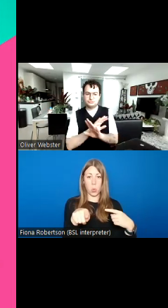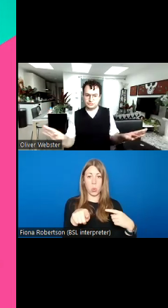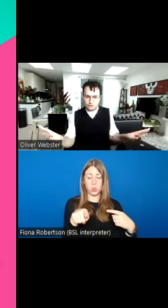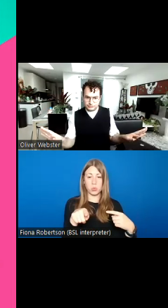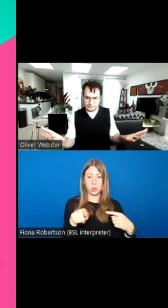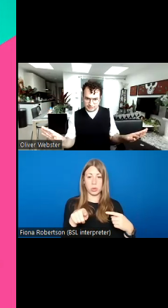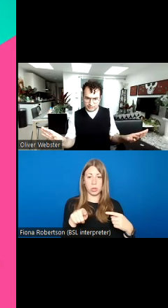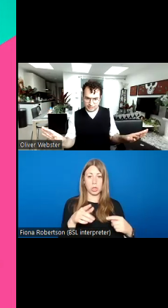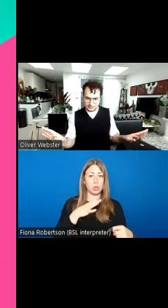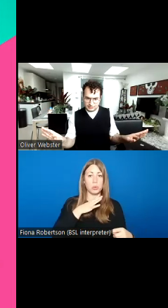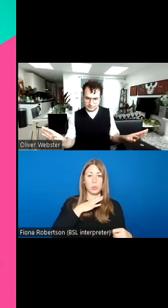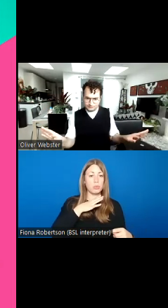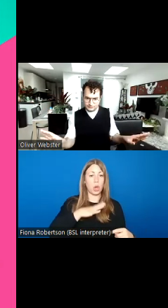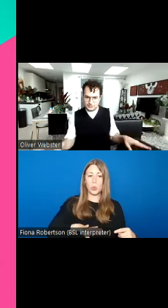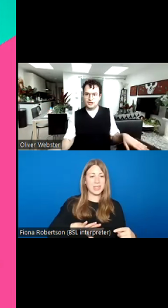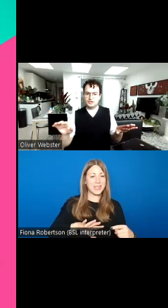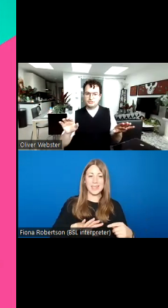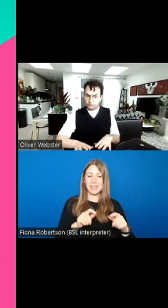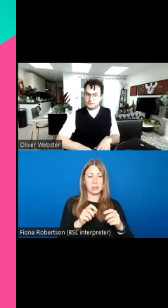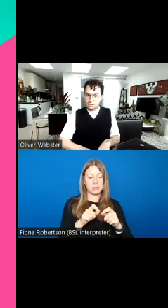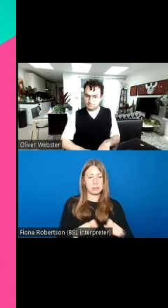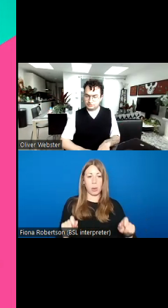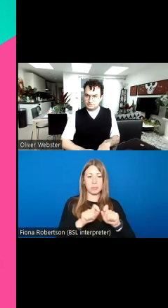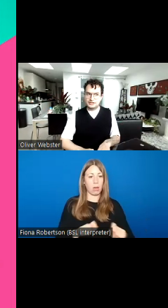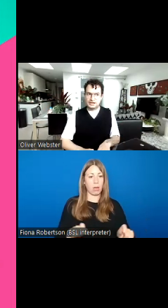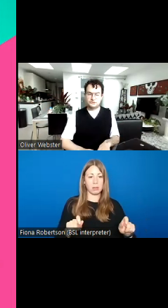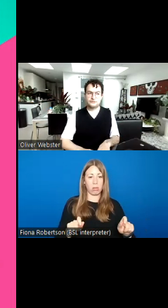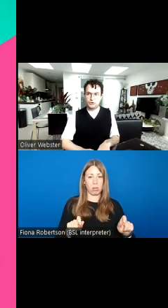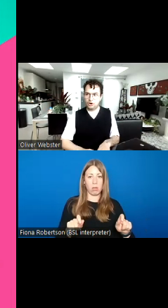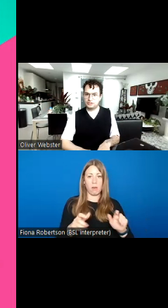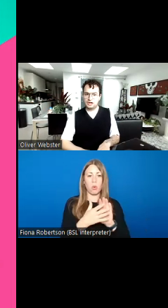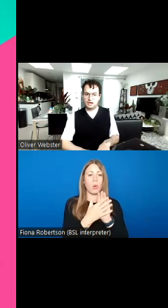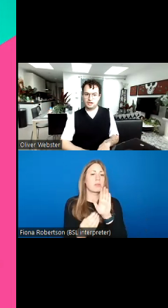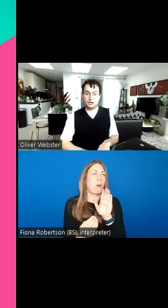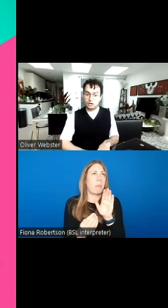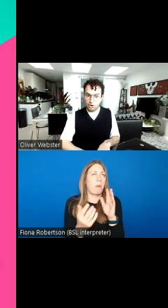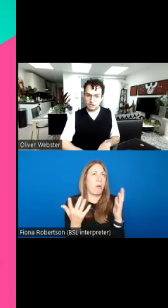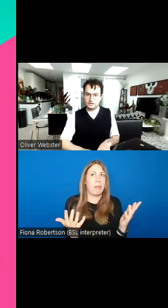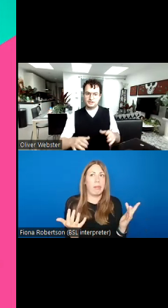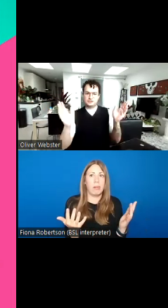you don't need to subtitle it. For example, if you've got a clock